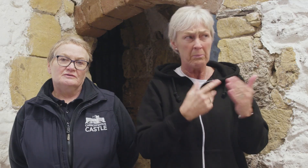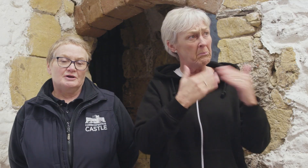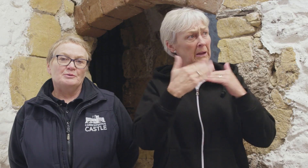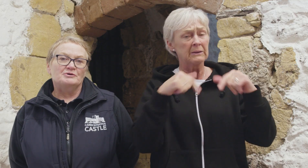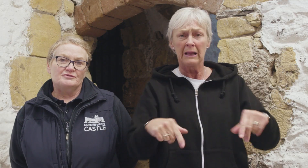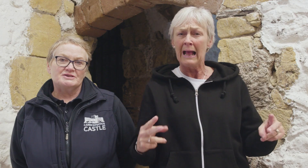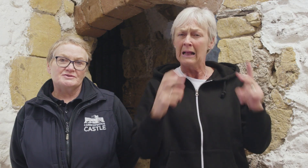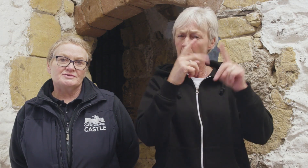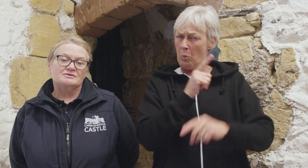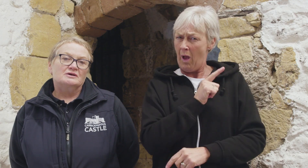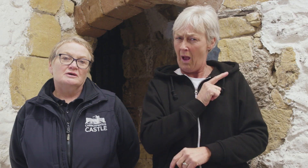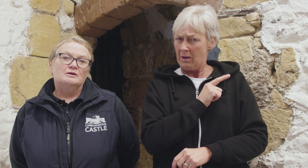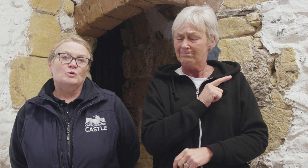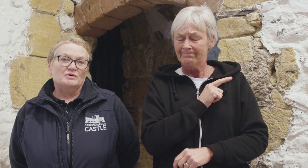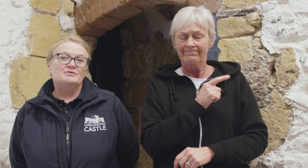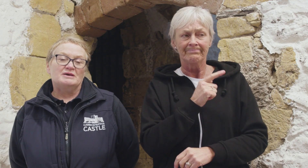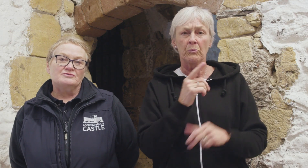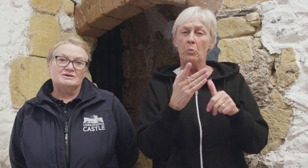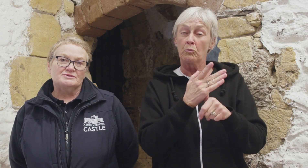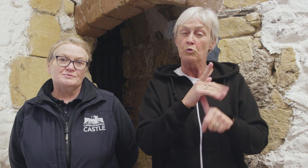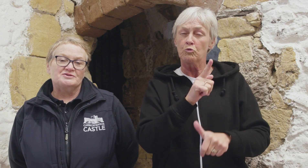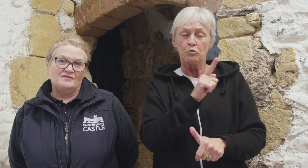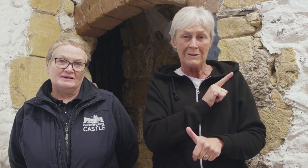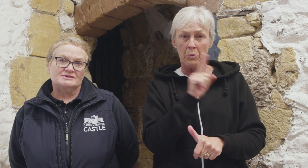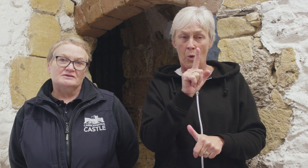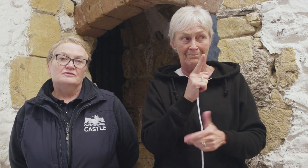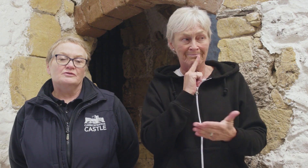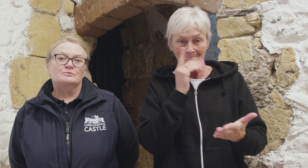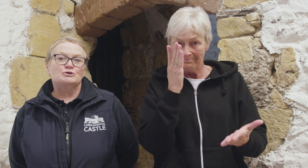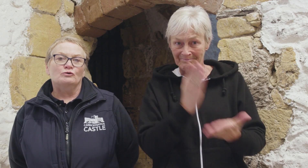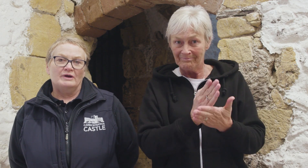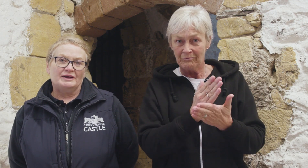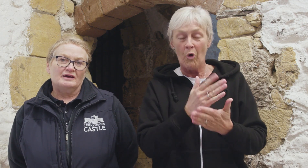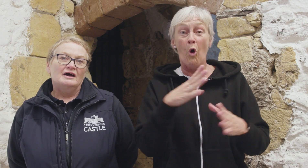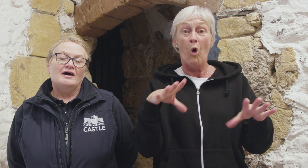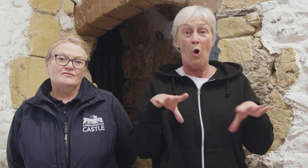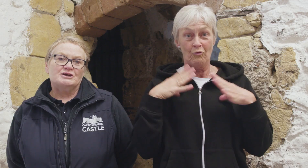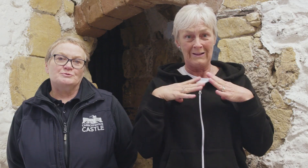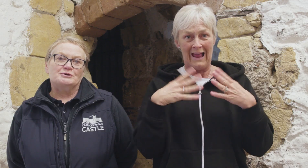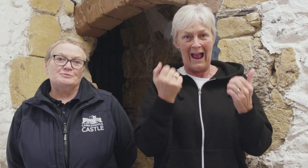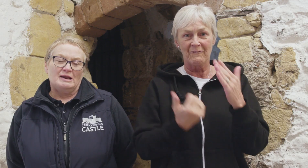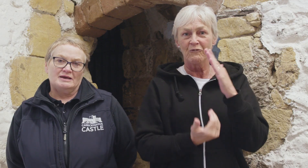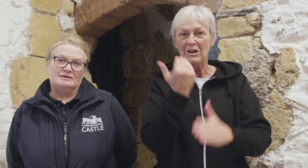for a number of reasons, but one of the main reasons was the fact that there was already a fresh water supply.